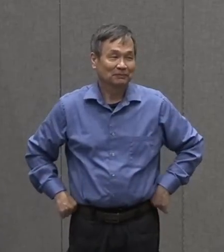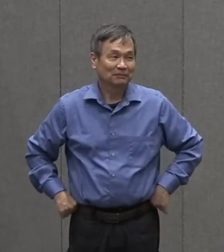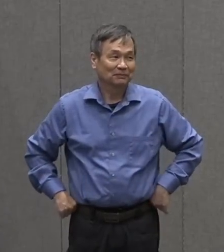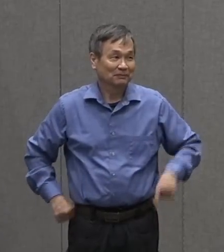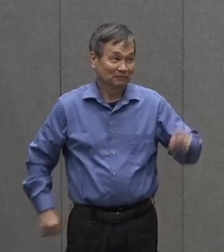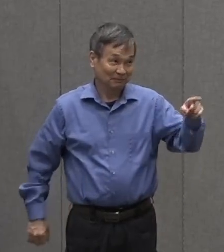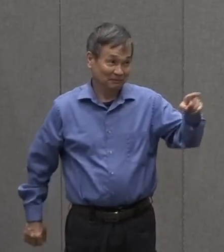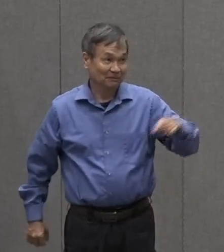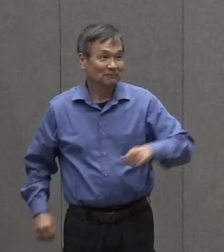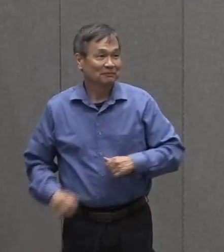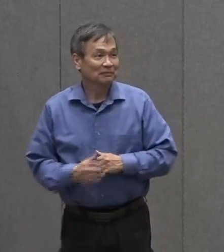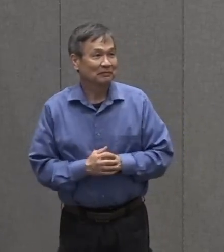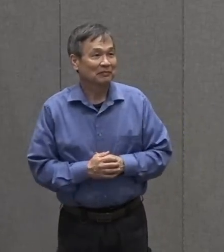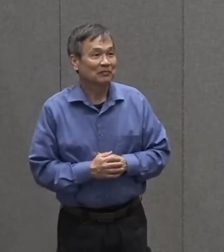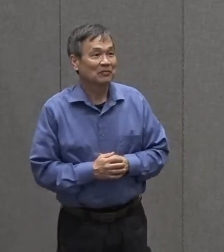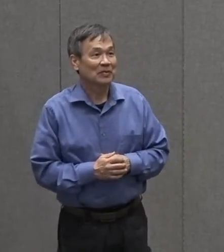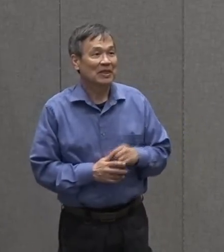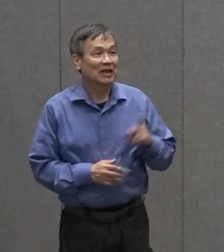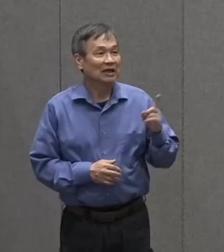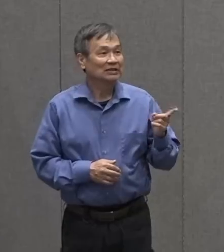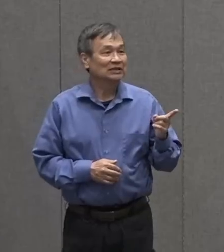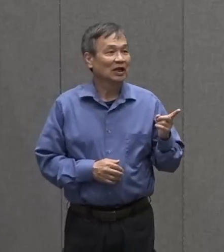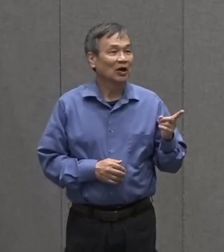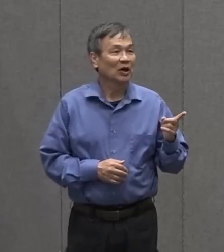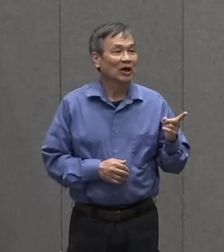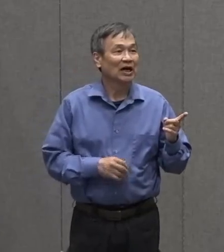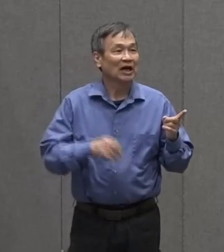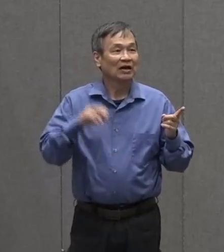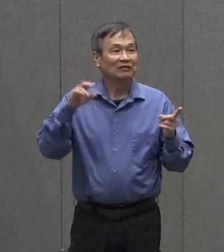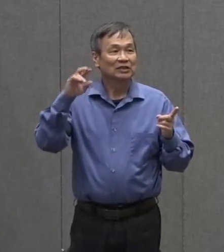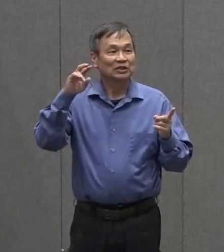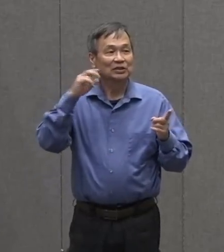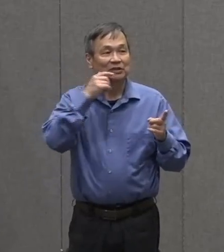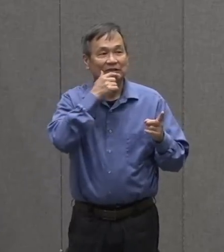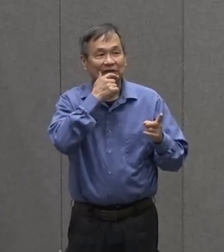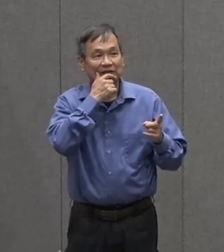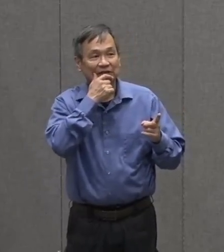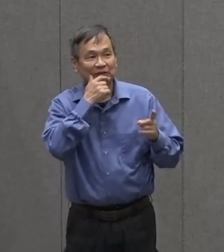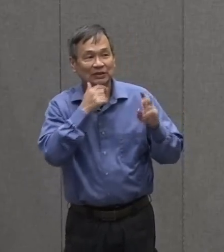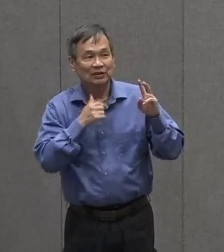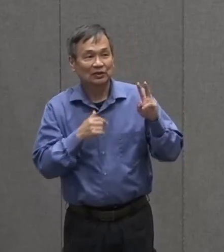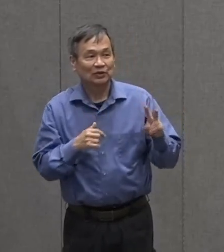Okay so I have a two or a nine, and I've got to figure out a way to do that.